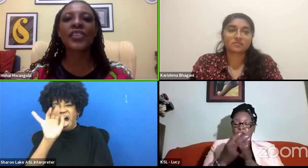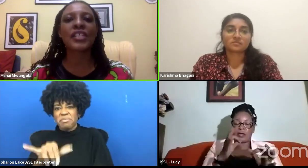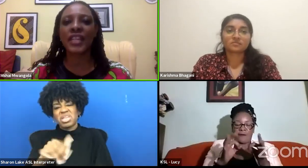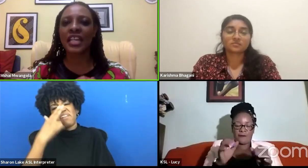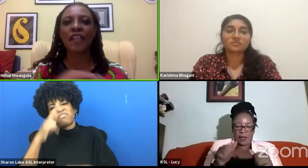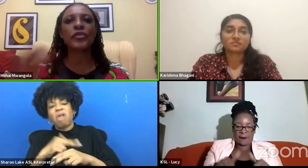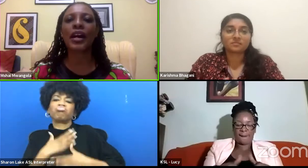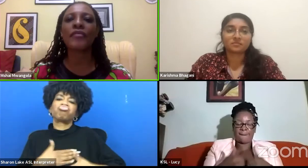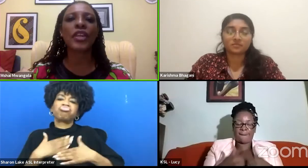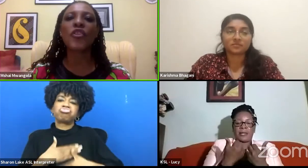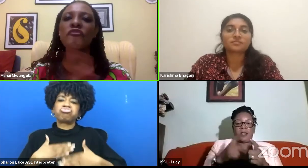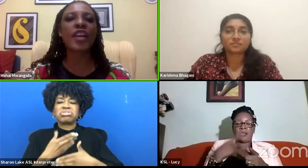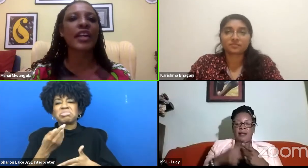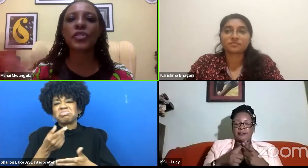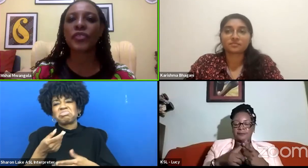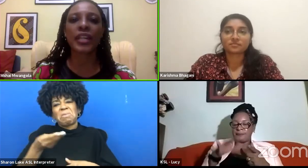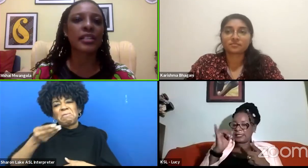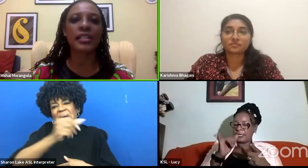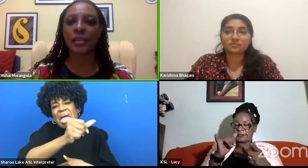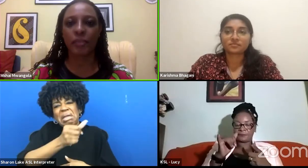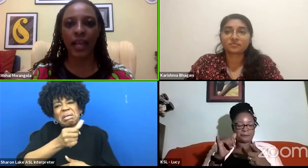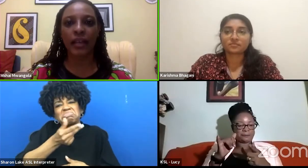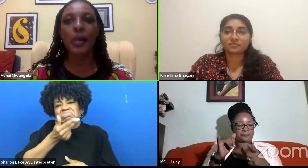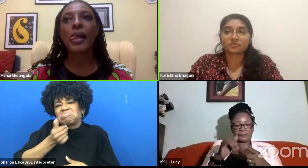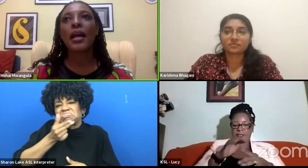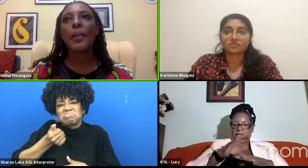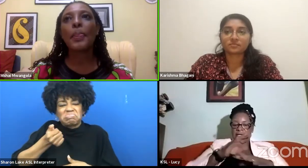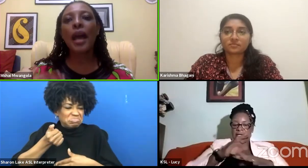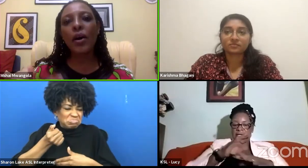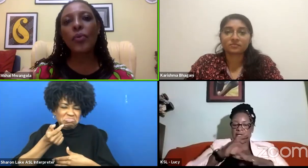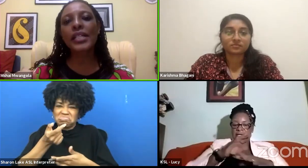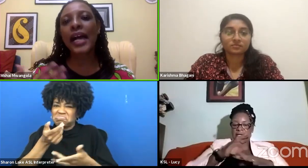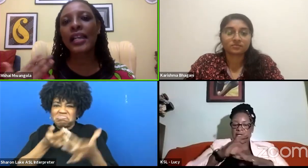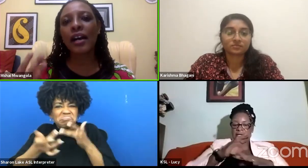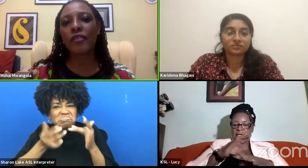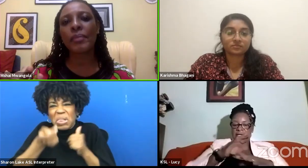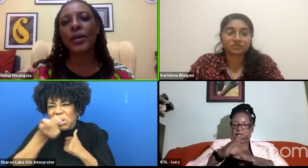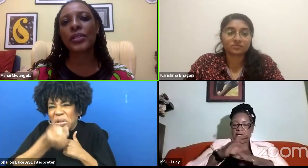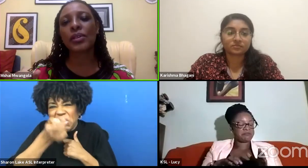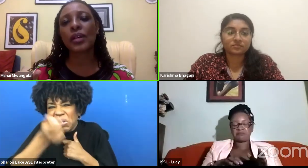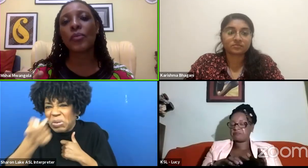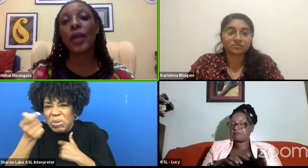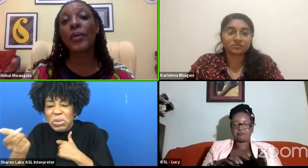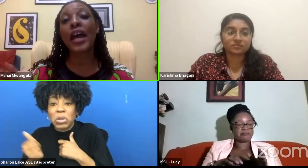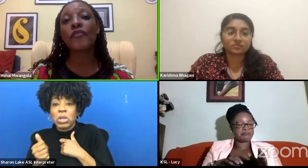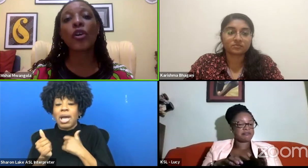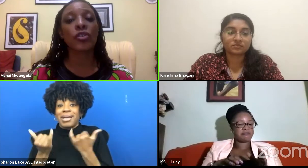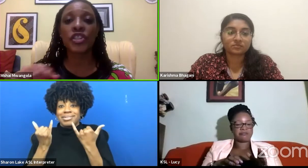not even enough to cover your fare to rehearsals and back. Now what I love about where we have gone,